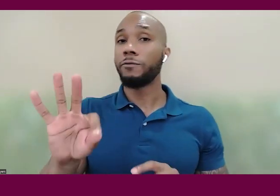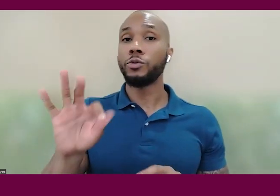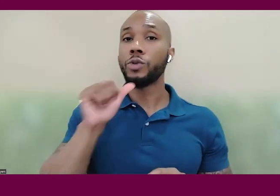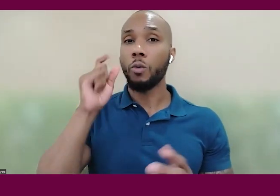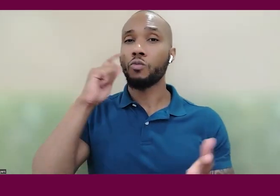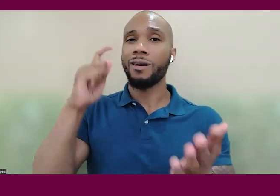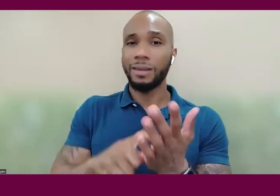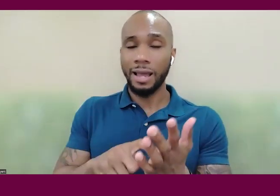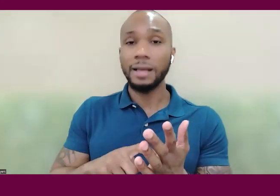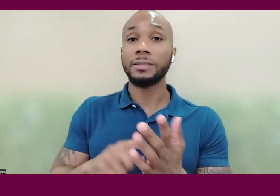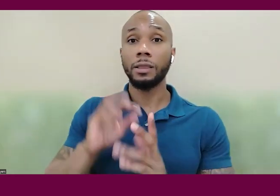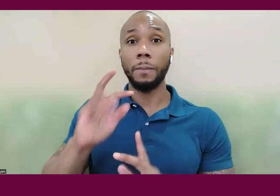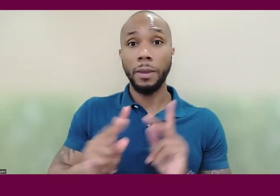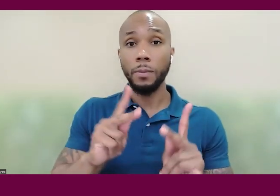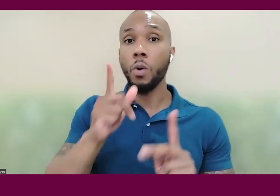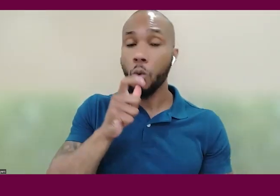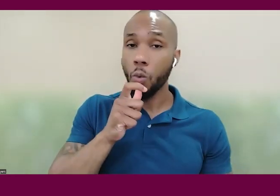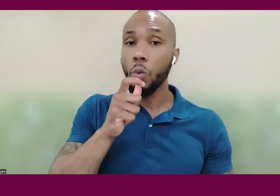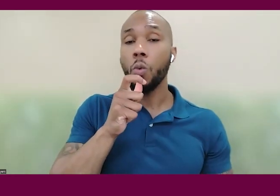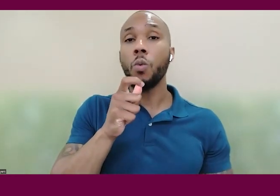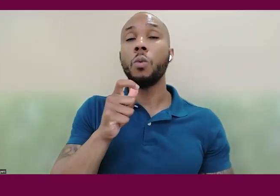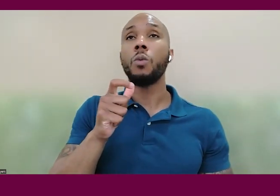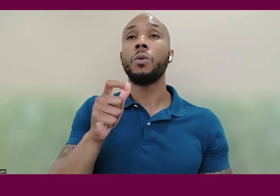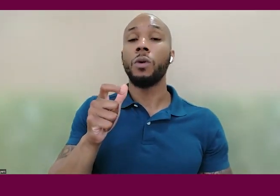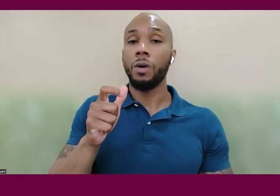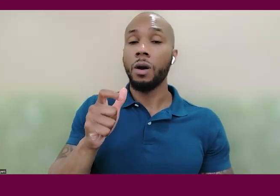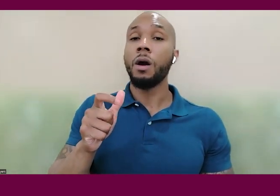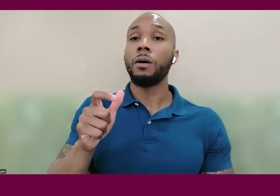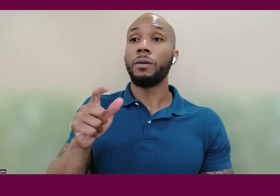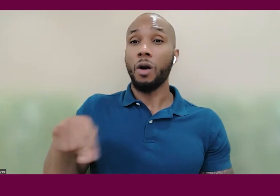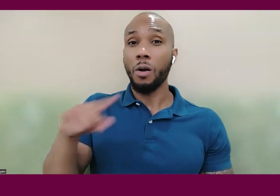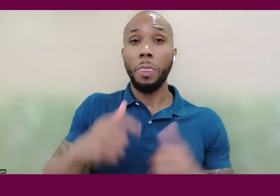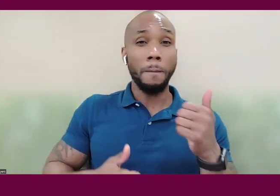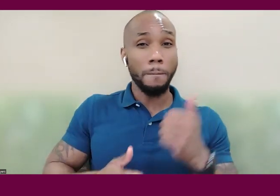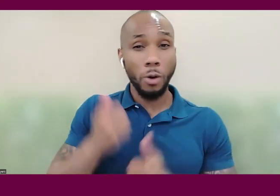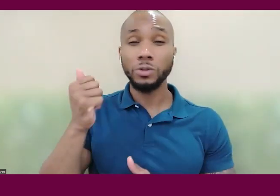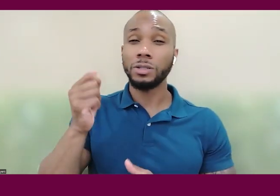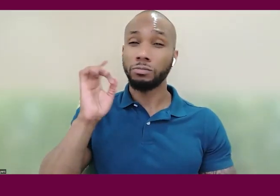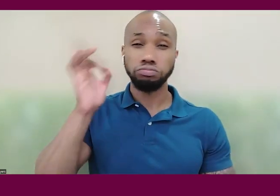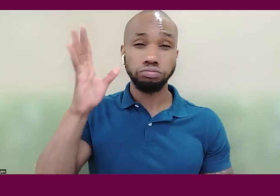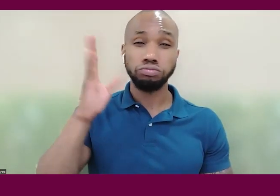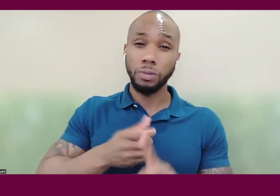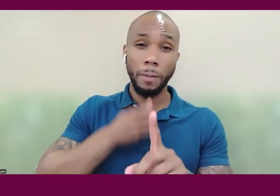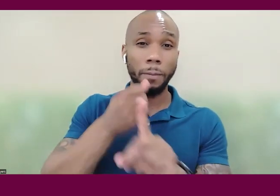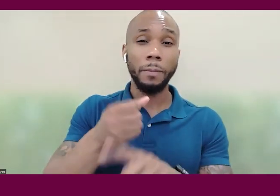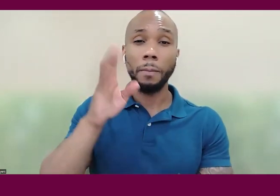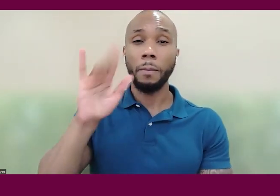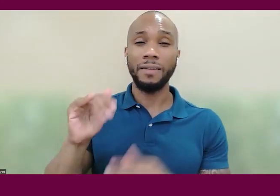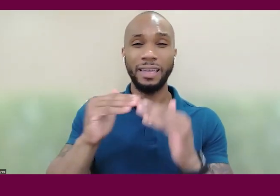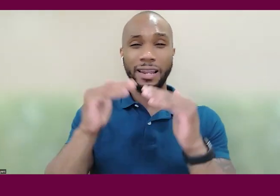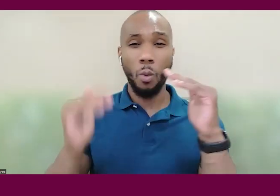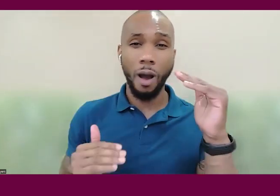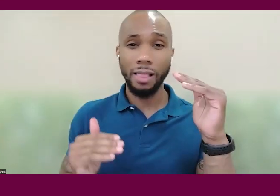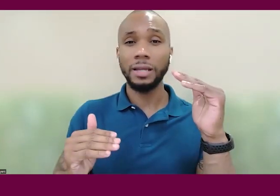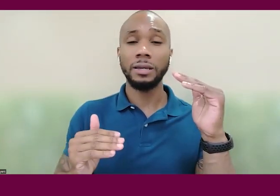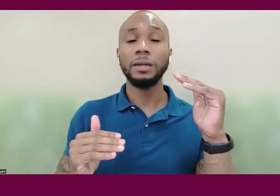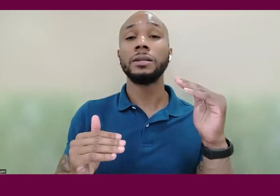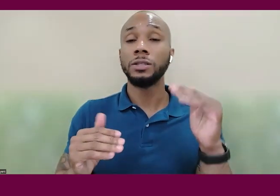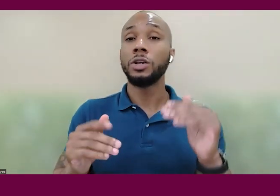If you don't recognize that the people who are the most brutally affected by the inequality